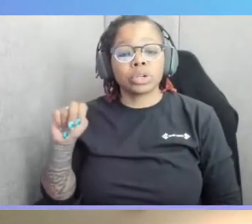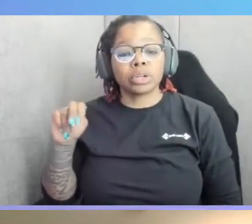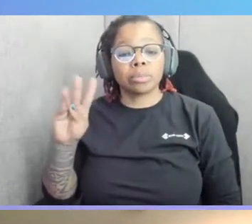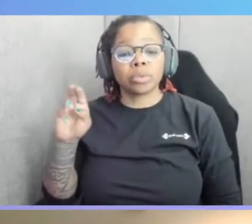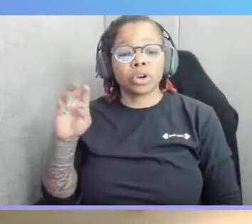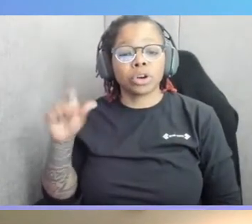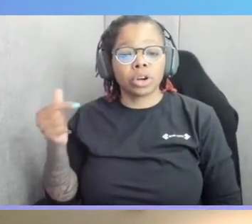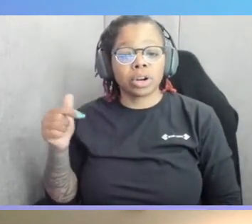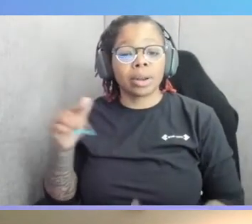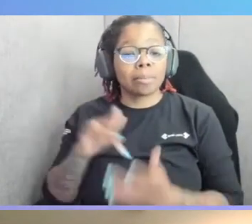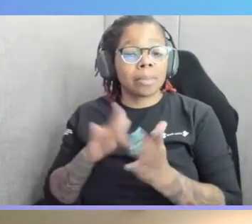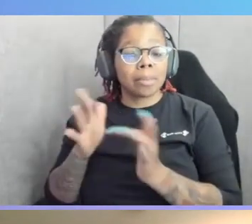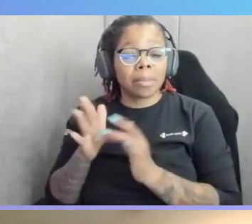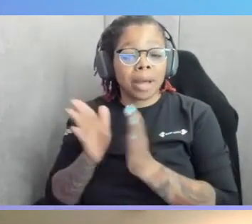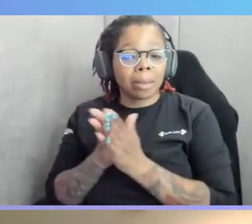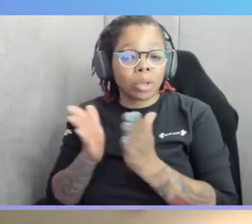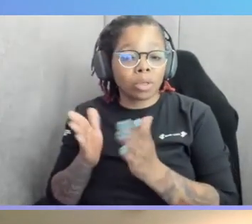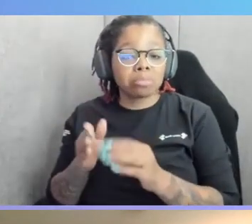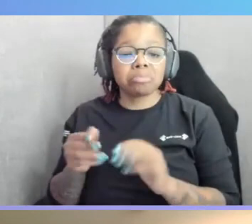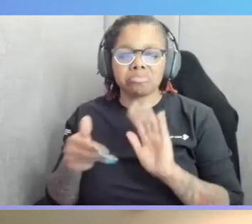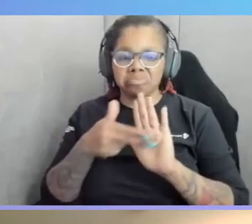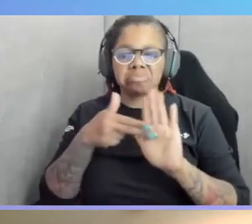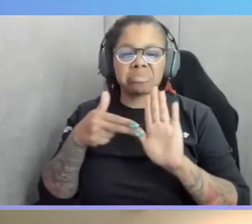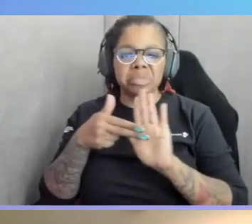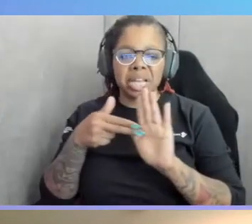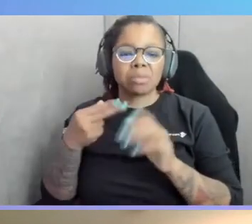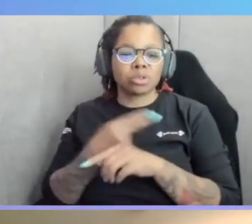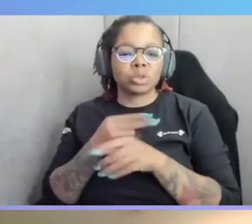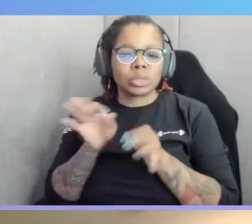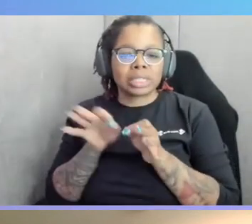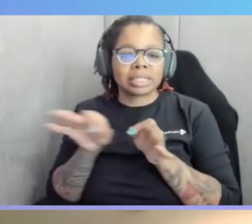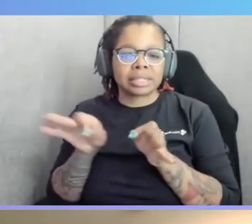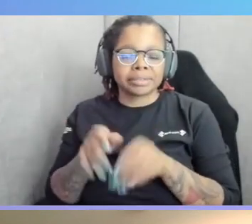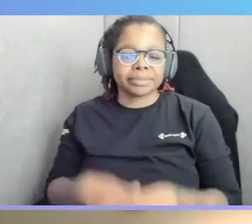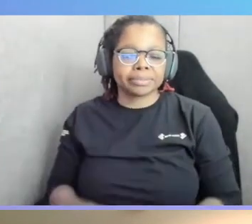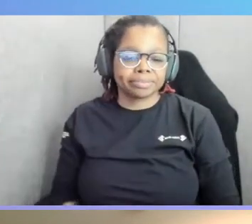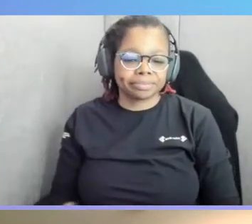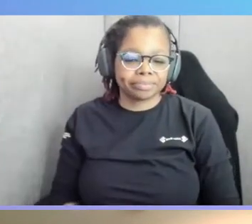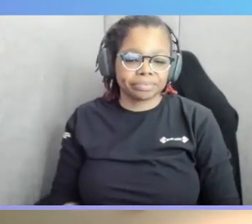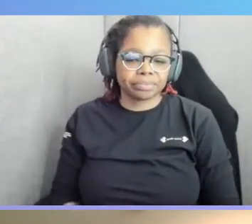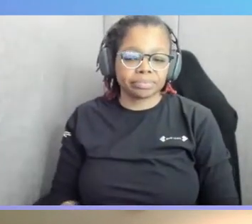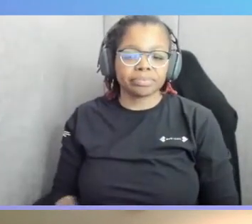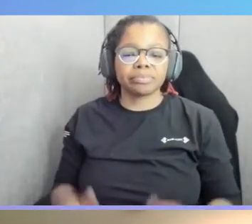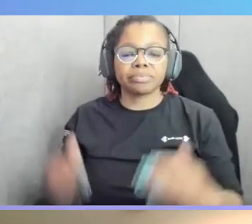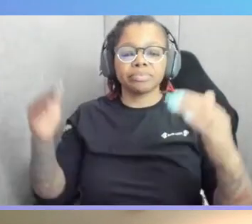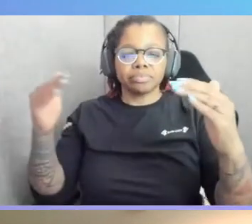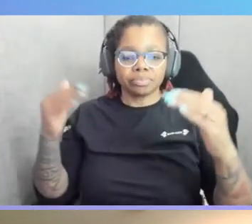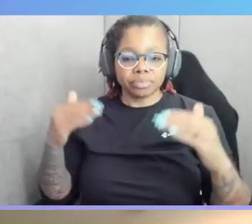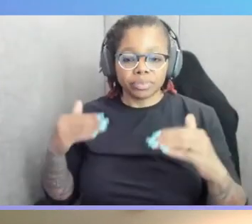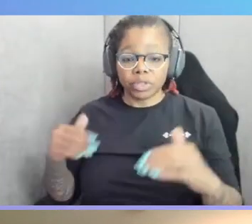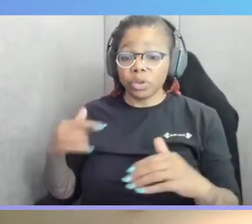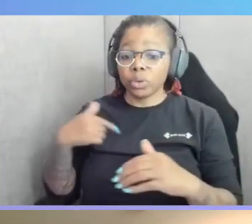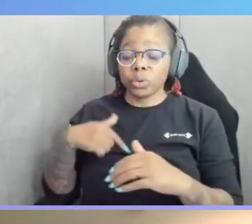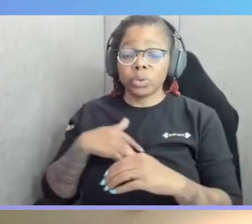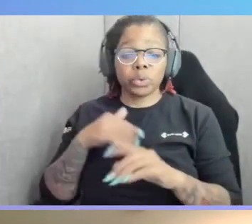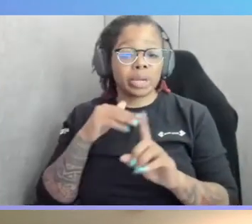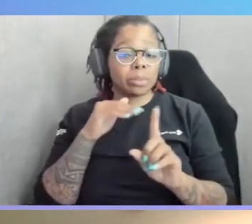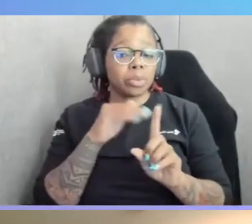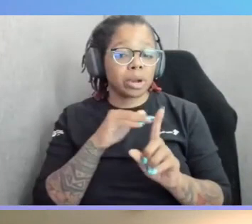labeled in text. We then prompted the participants, uh,